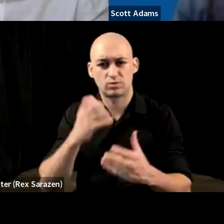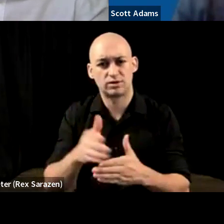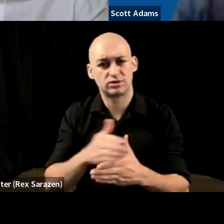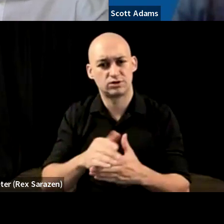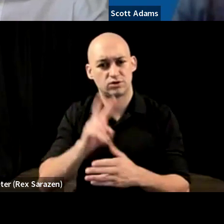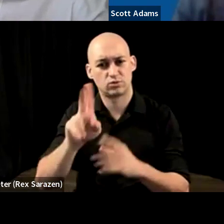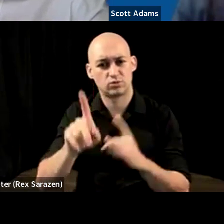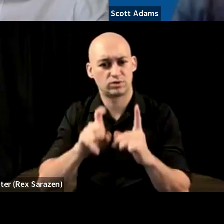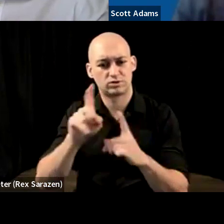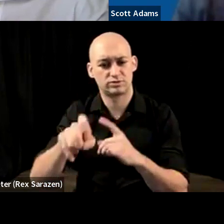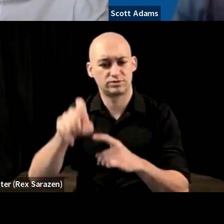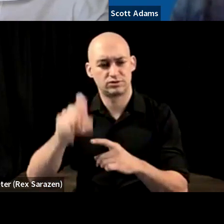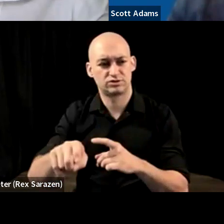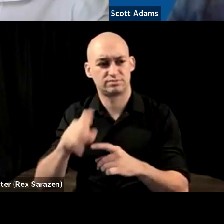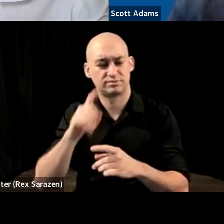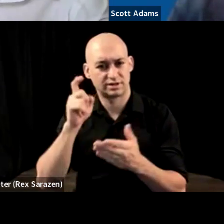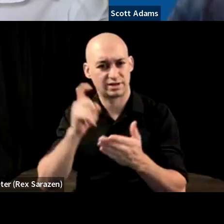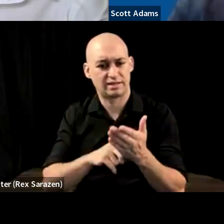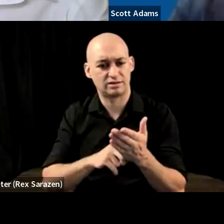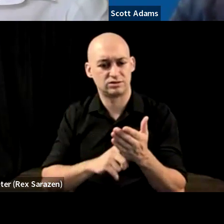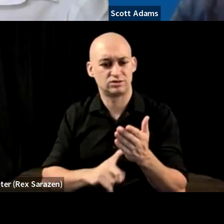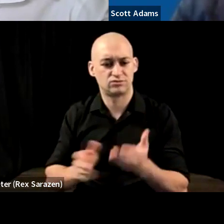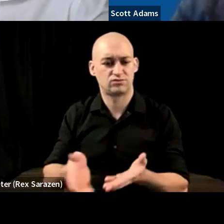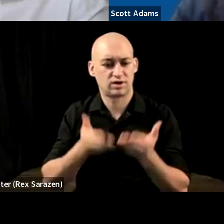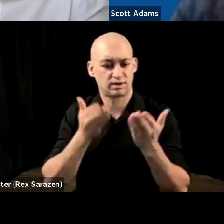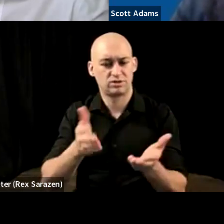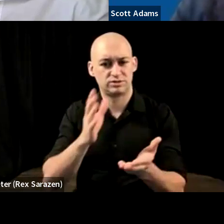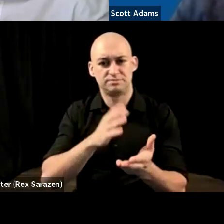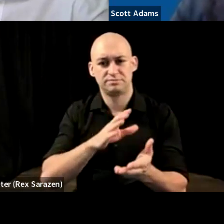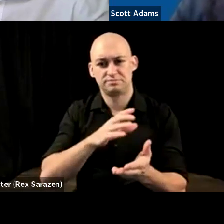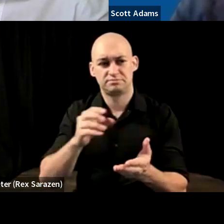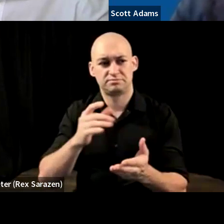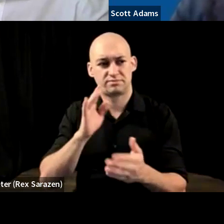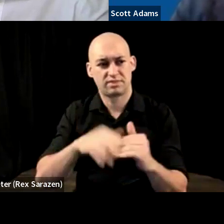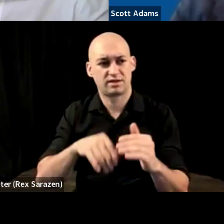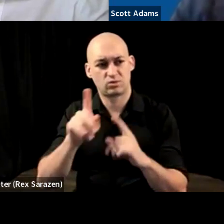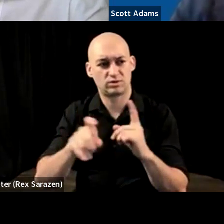should be acknowledged more as recommendations than questions but worth sharing out. There's a